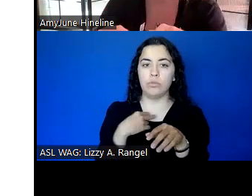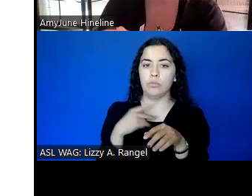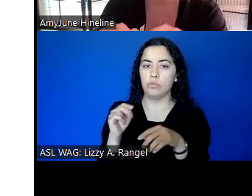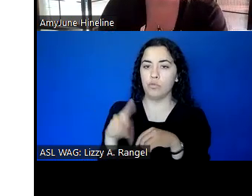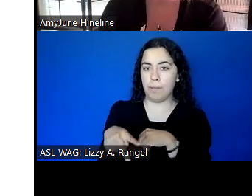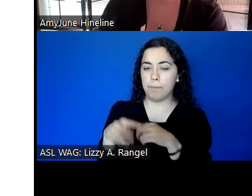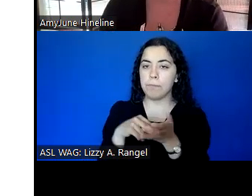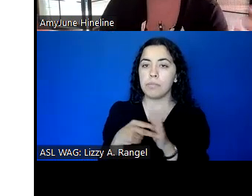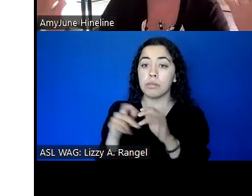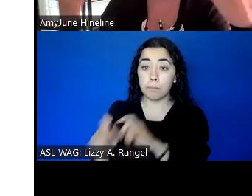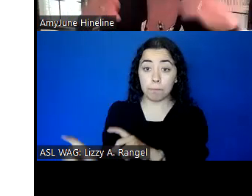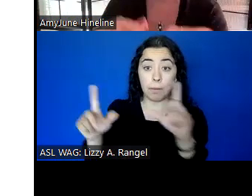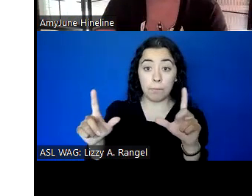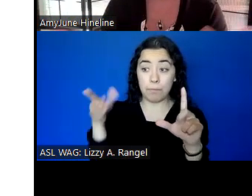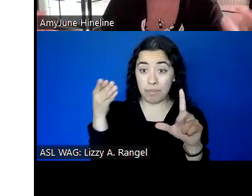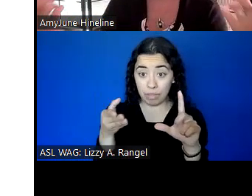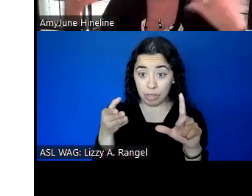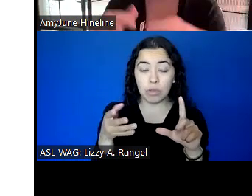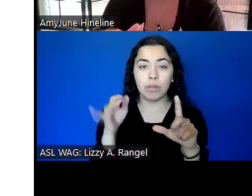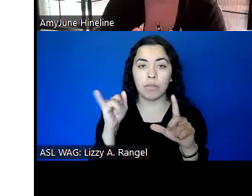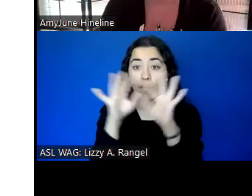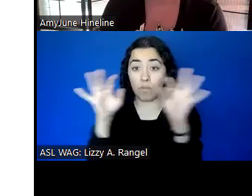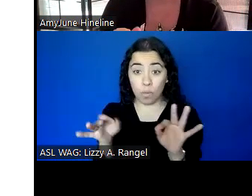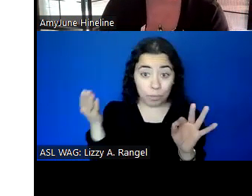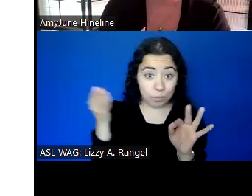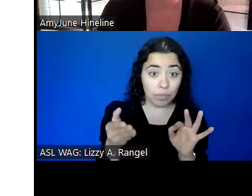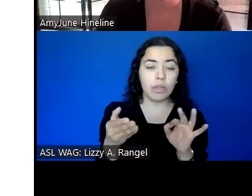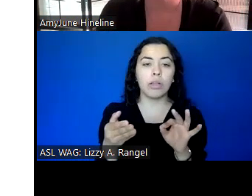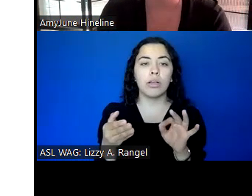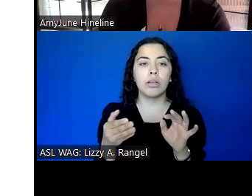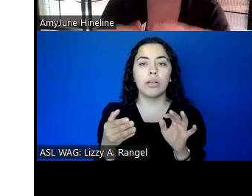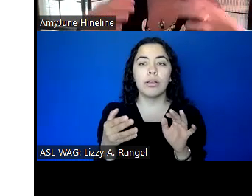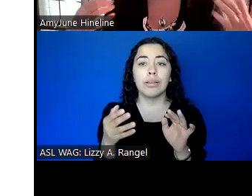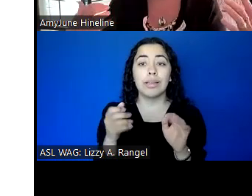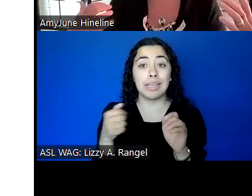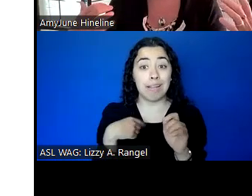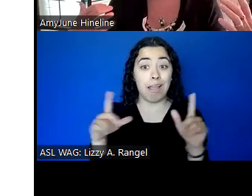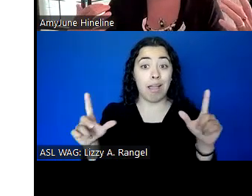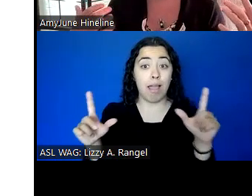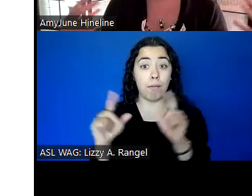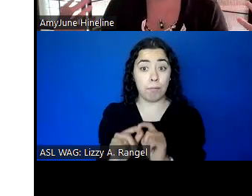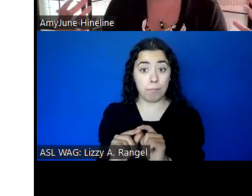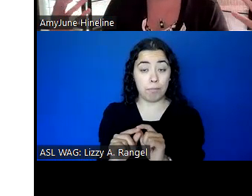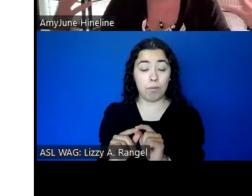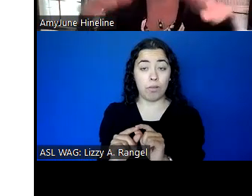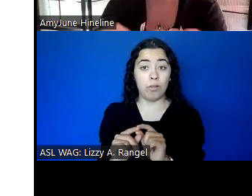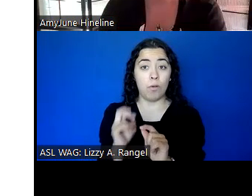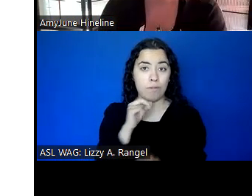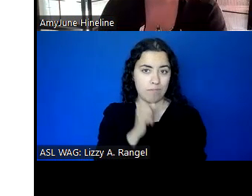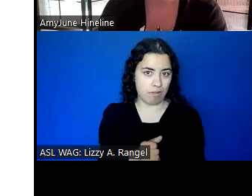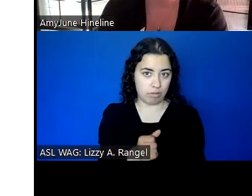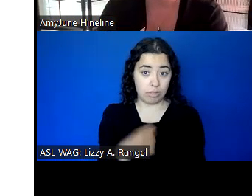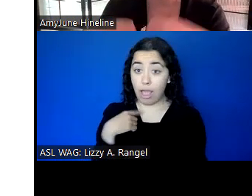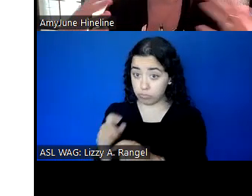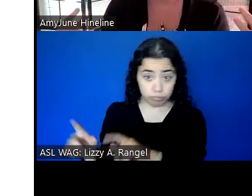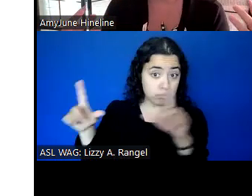2.1.1 talks about keyboards. This is Level A. Can a keyboard user access the dialogue or pop-up? Can